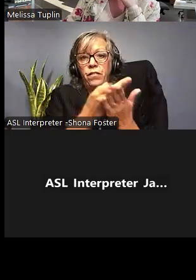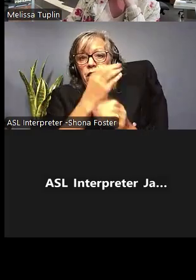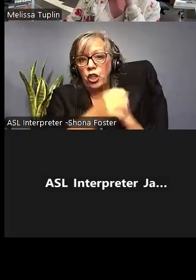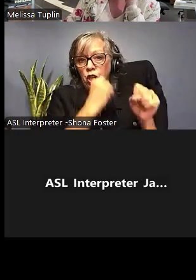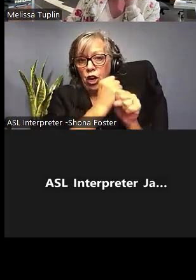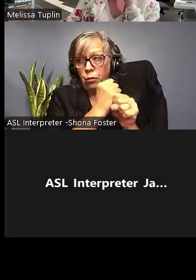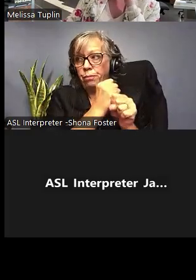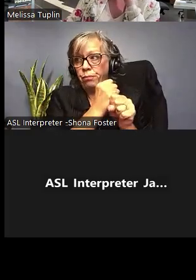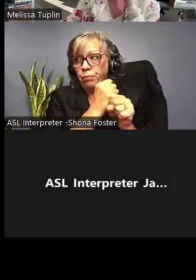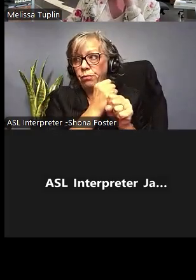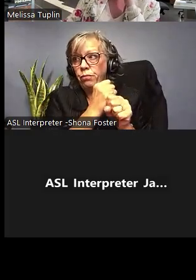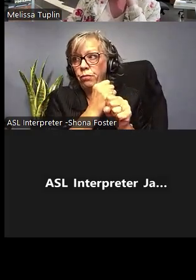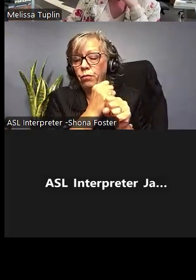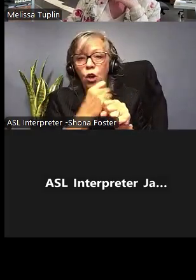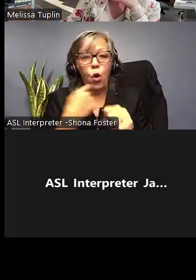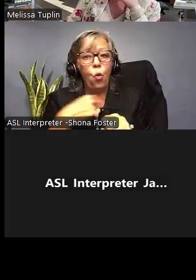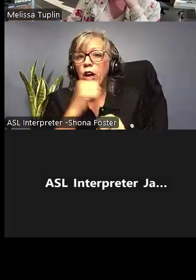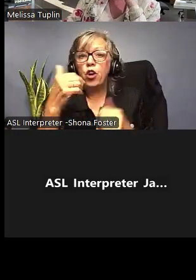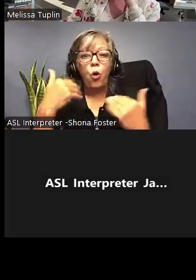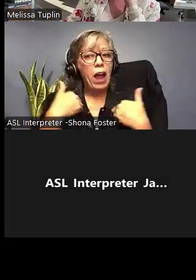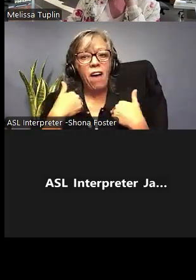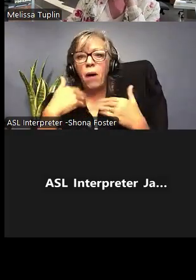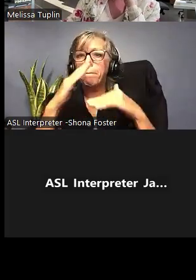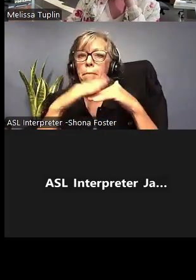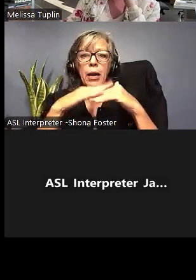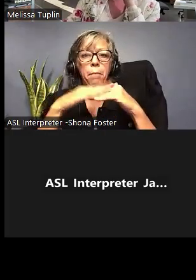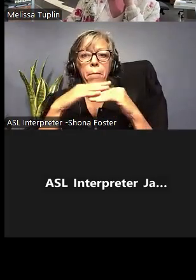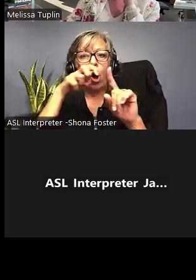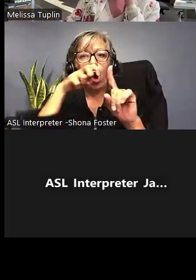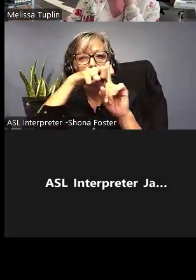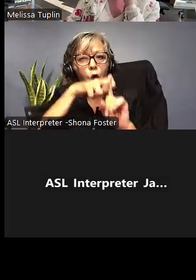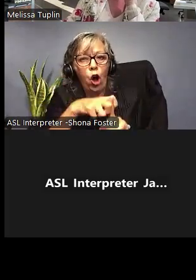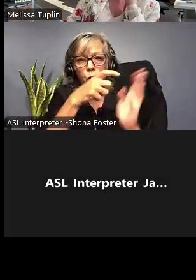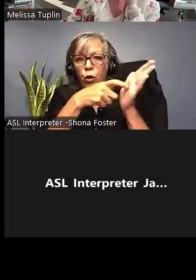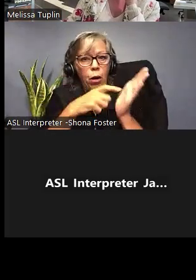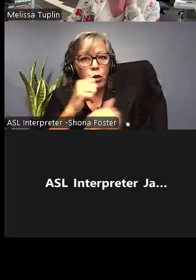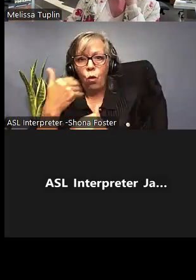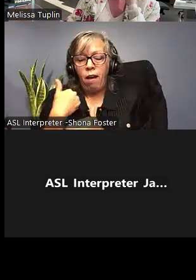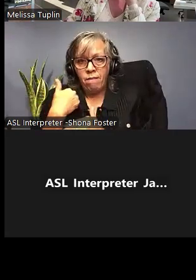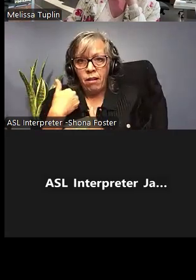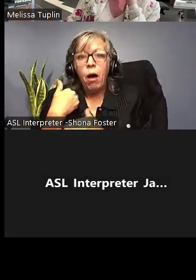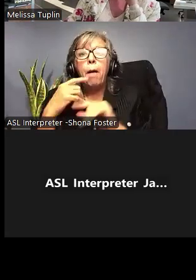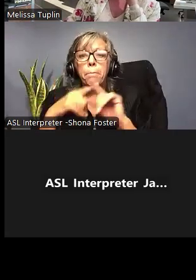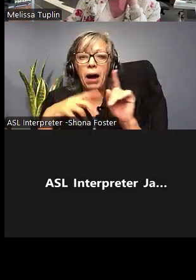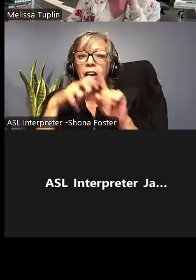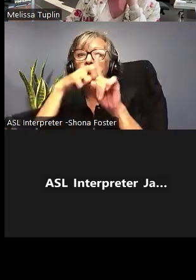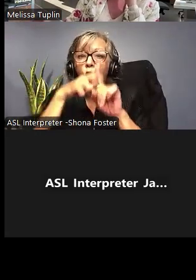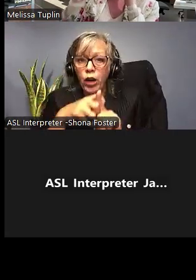currently have minimum audit requirements in this program, but unaudited statements must be signed